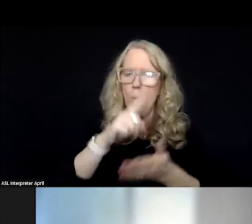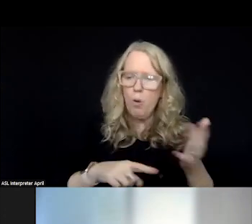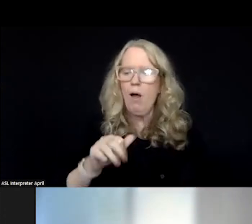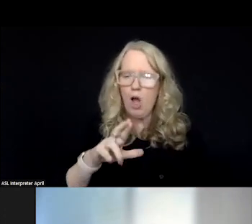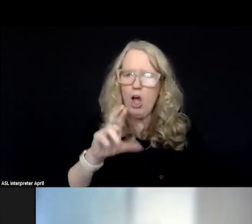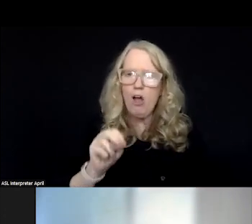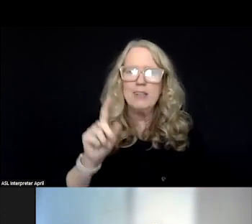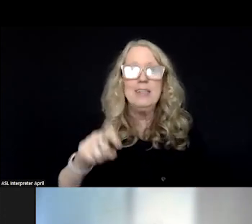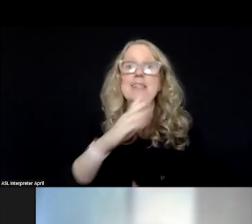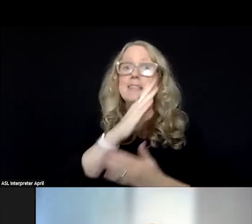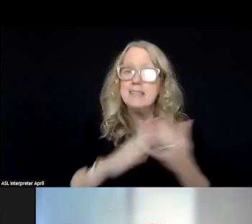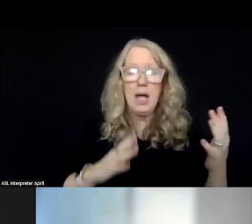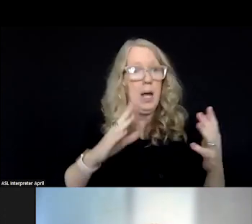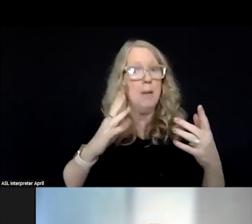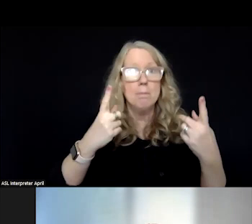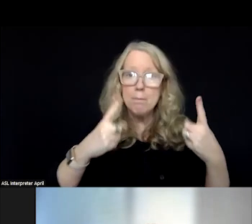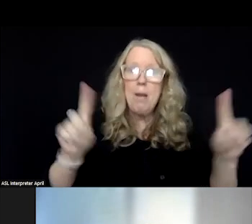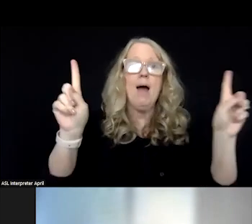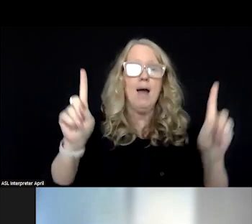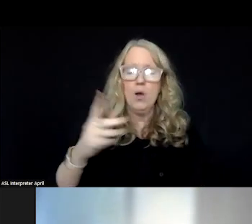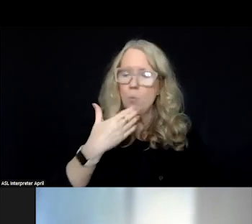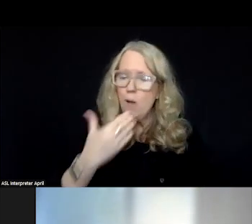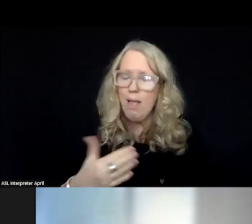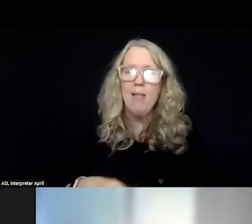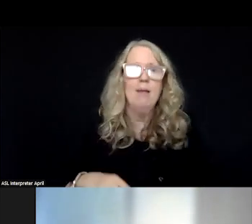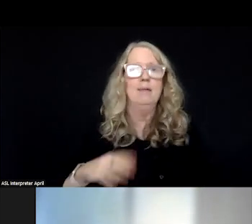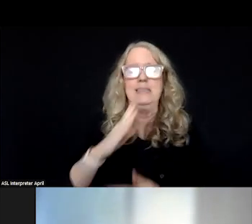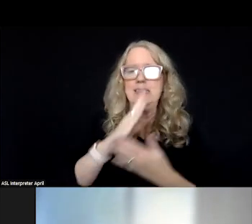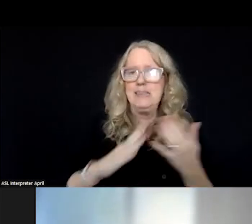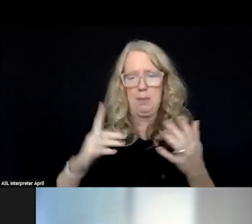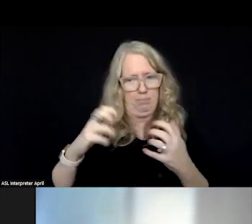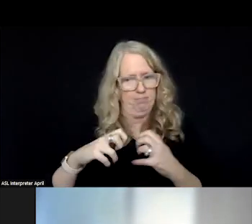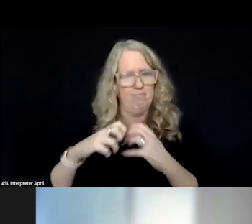SOME OF THEM HAVE WORKED WELL, INCLUDING THE IMPLEMENTATION OF